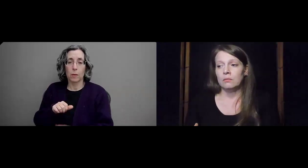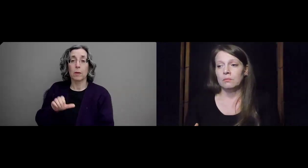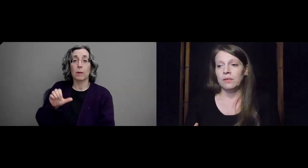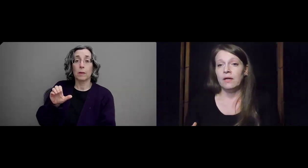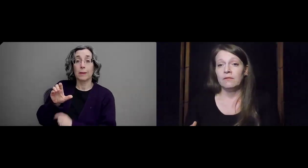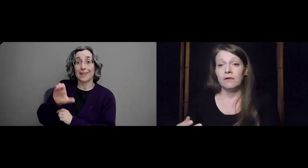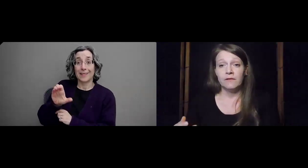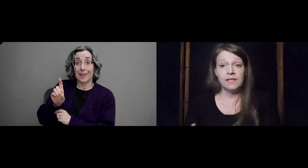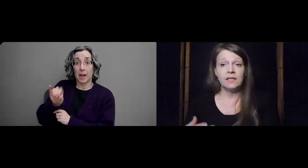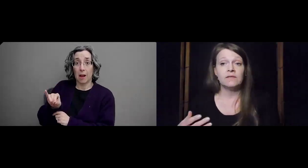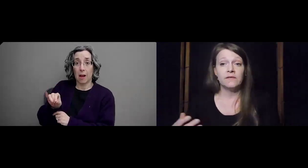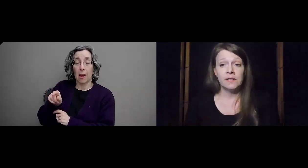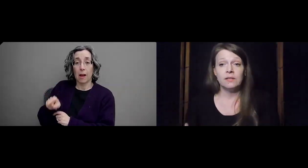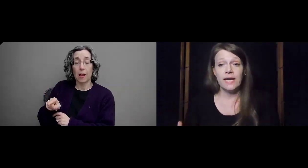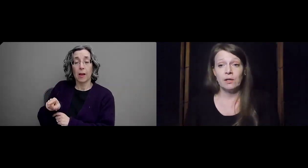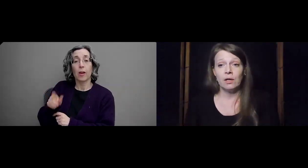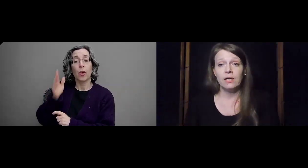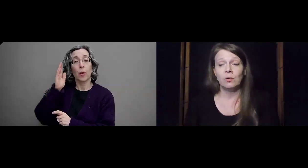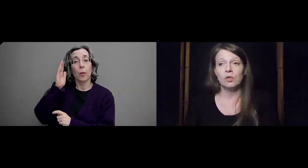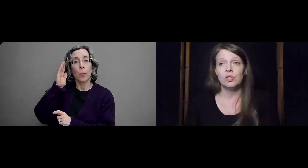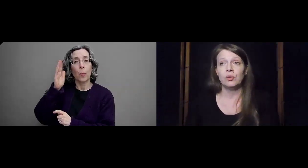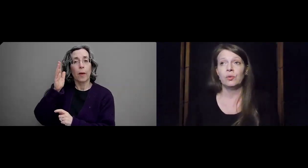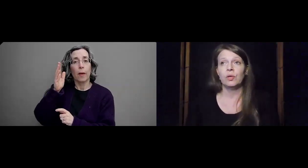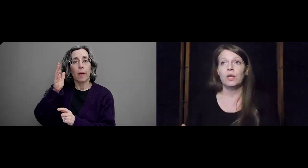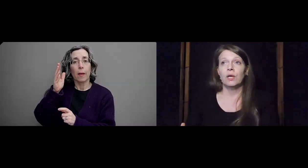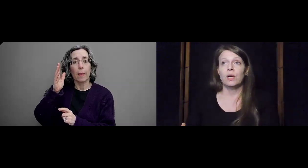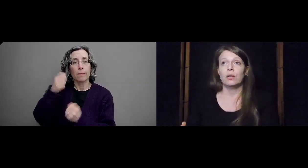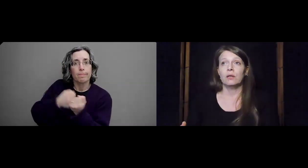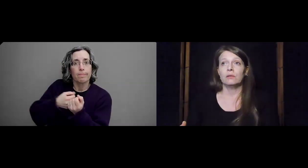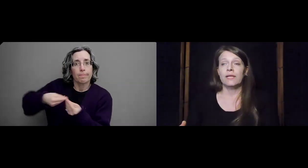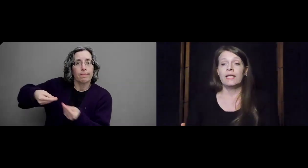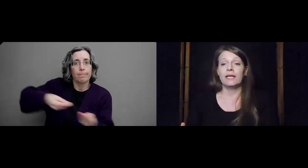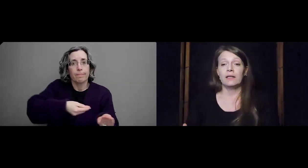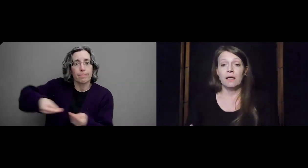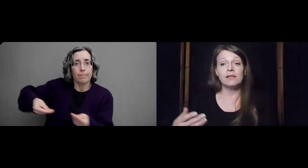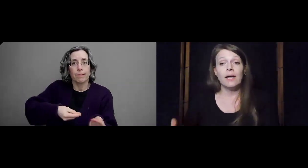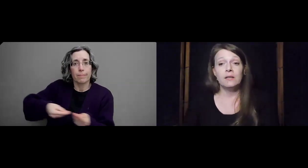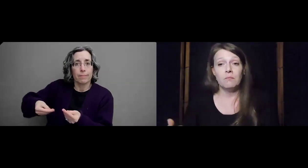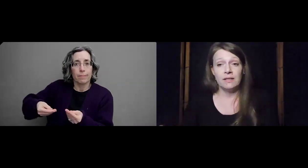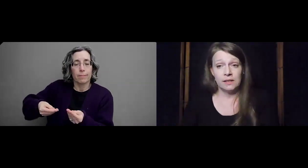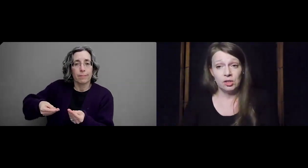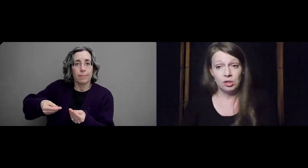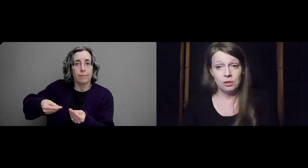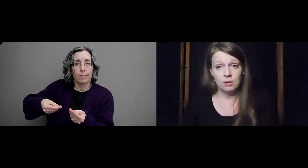Deaf Interpreter, and CDIs are often paired with a hearing interpreter, and CDIs are able